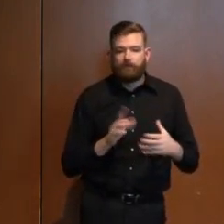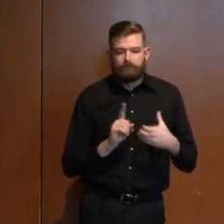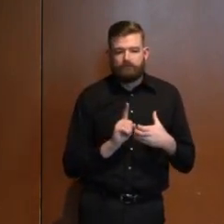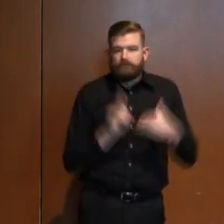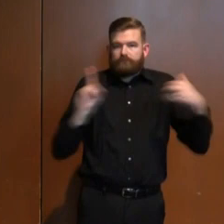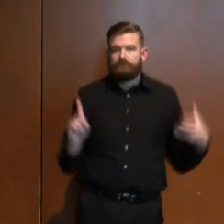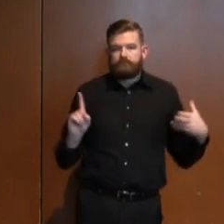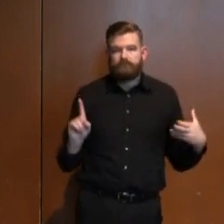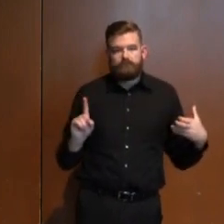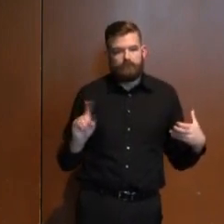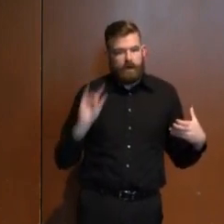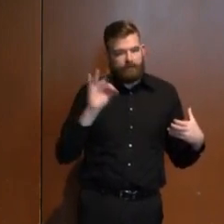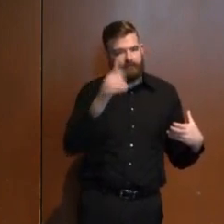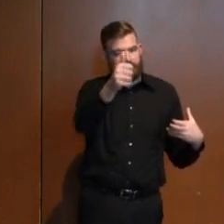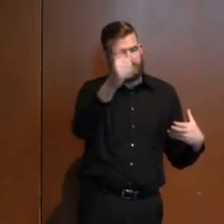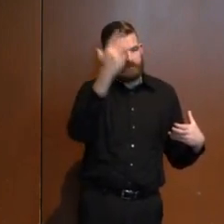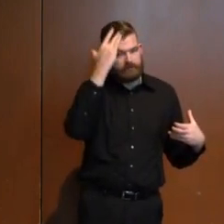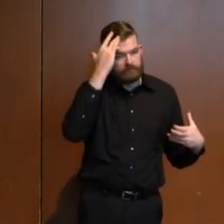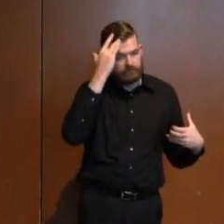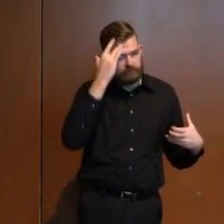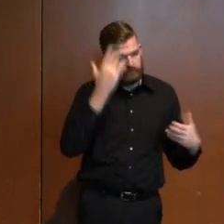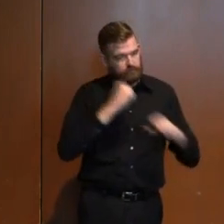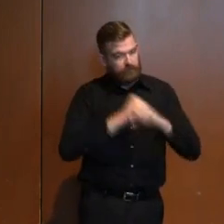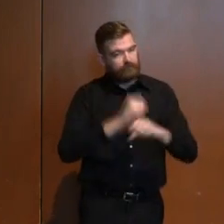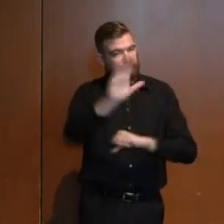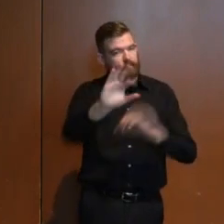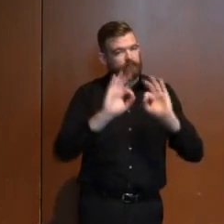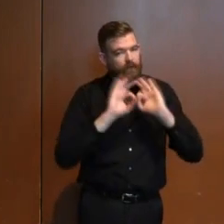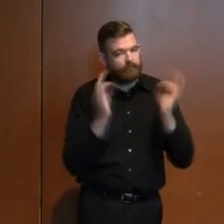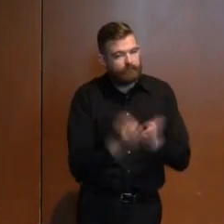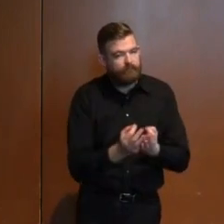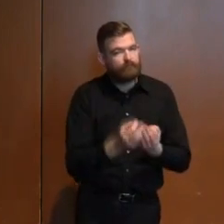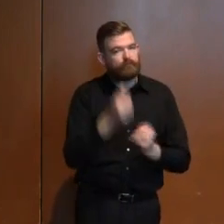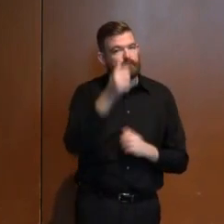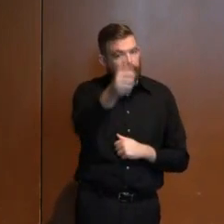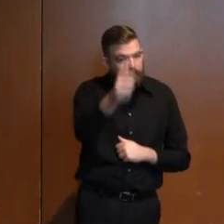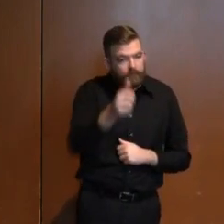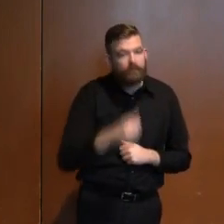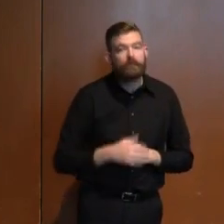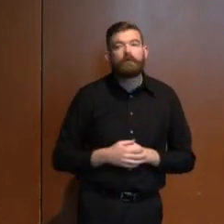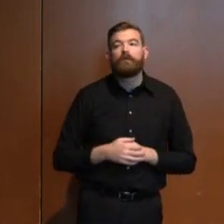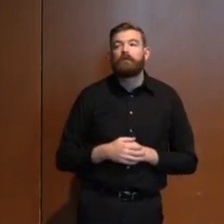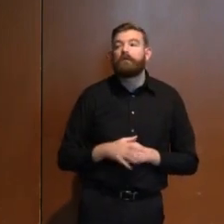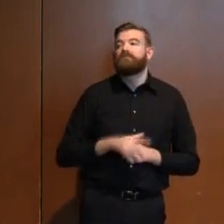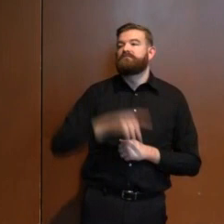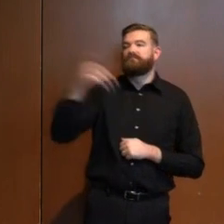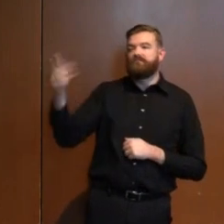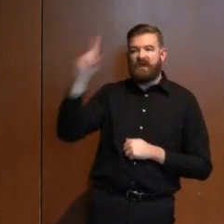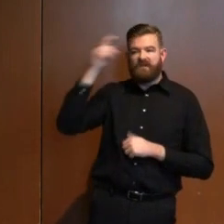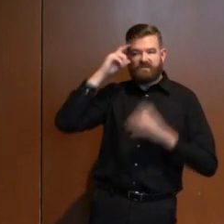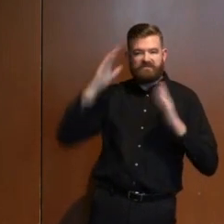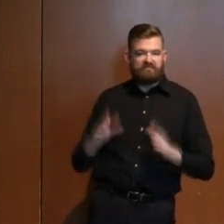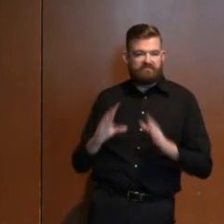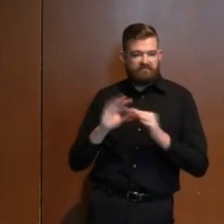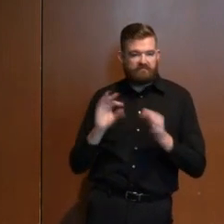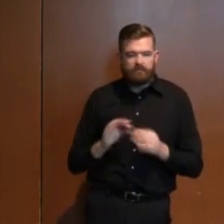OR CUPS. PROTECT YOURSELF AND YOUR LOVED ONES. THANK YOU. JUDY A COUPLE OF QUICK AND